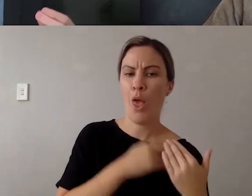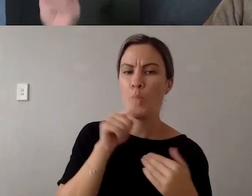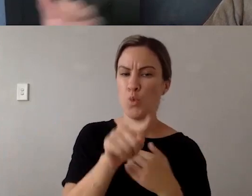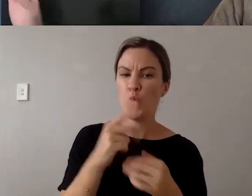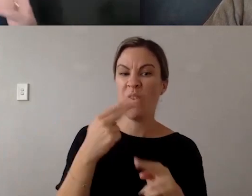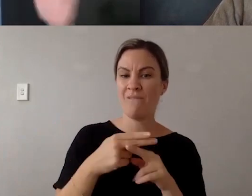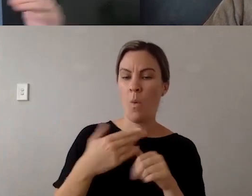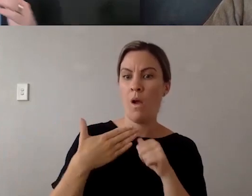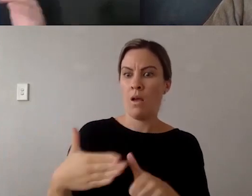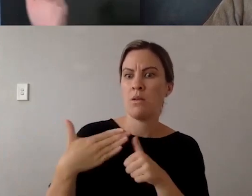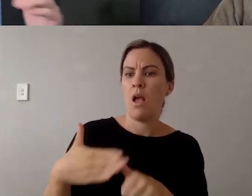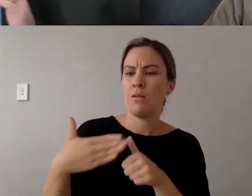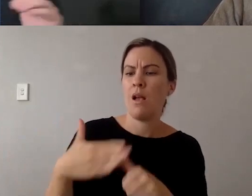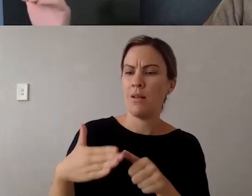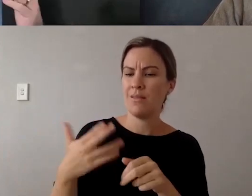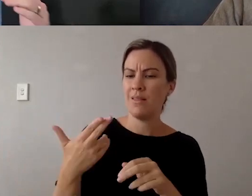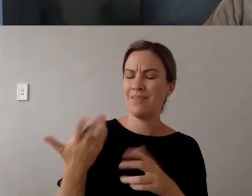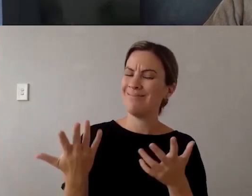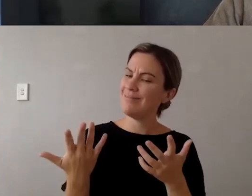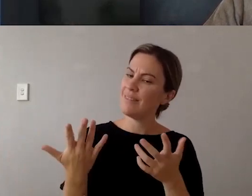bottom-out some of those conversations, really get to